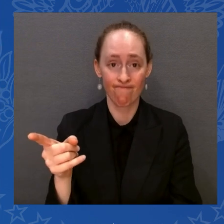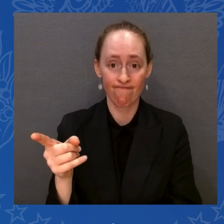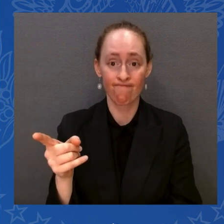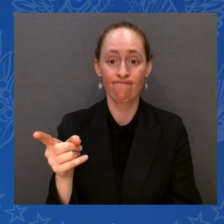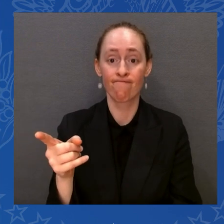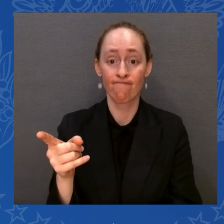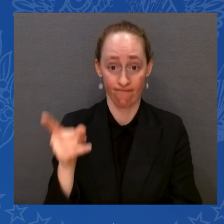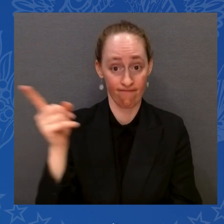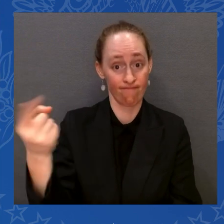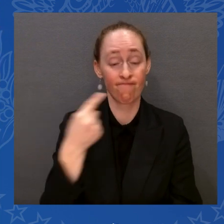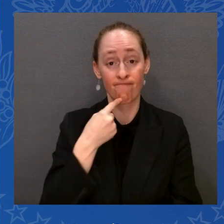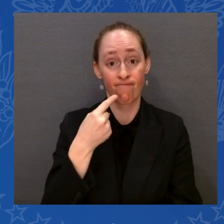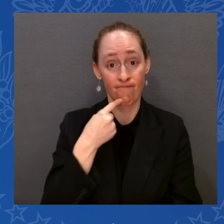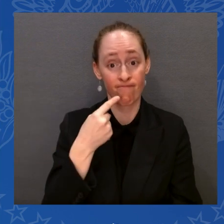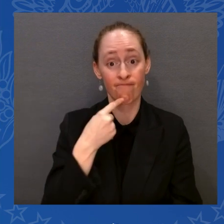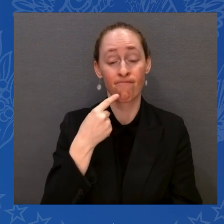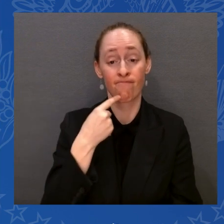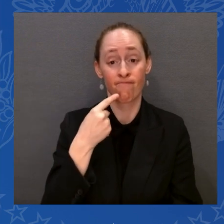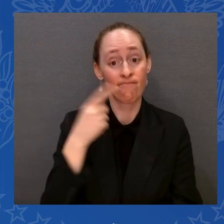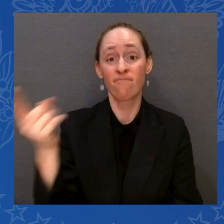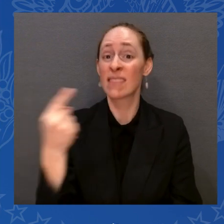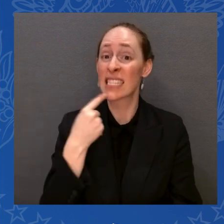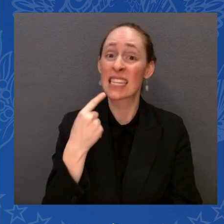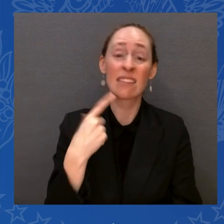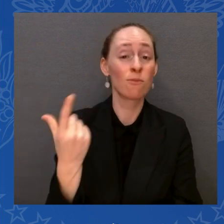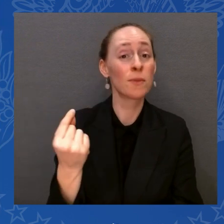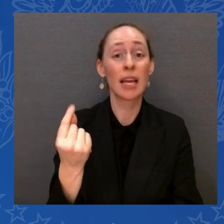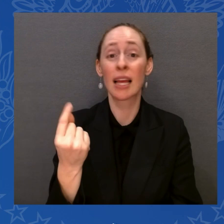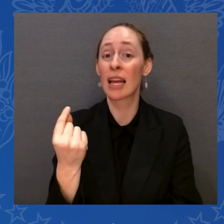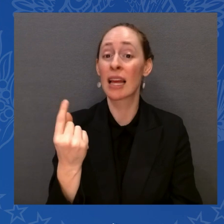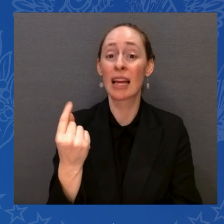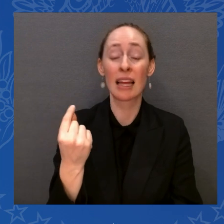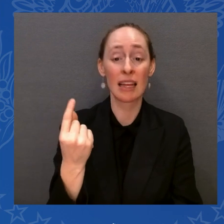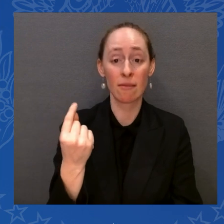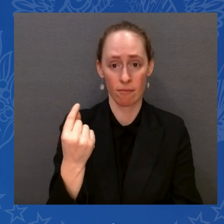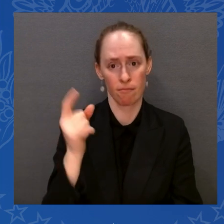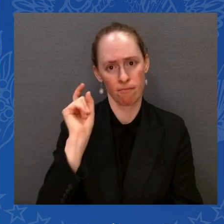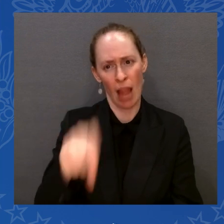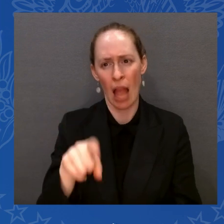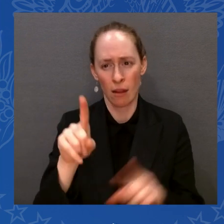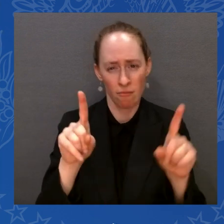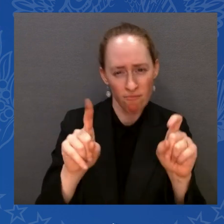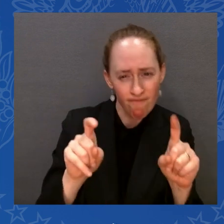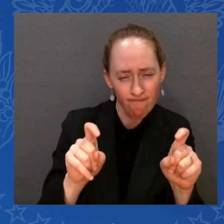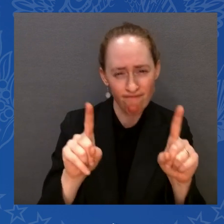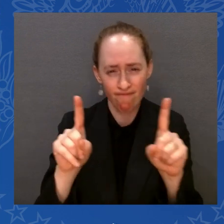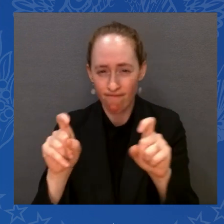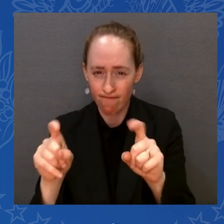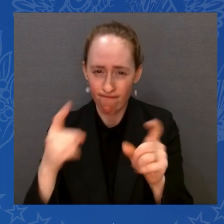"We should transfer everything so we have to consider everything every year."